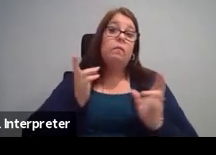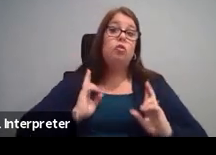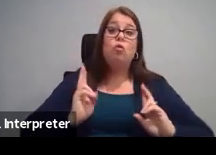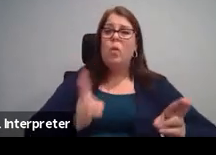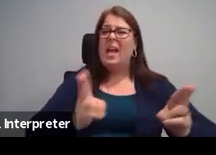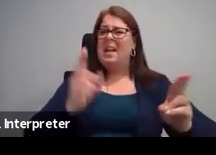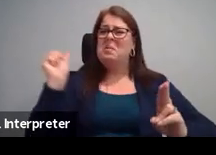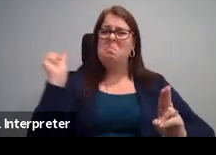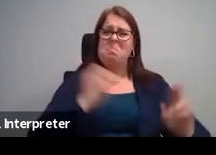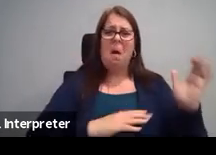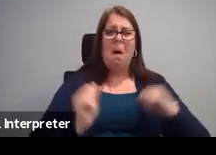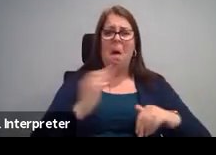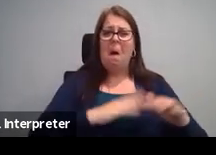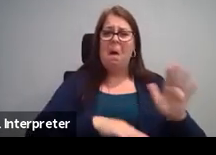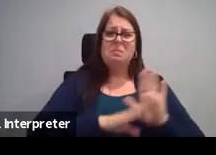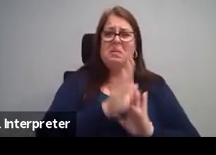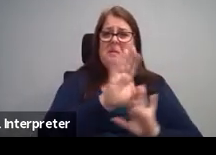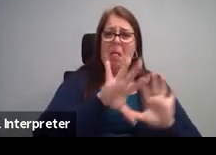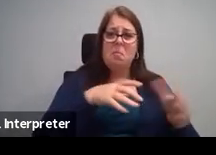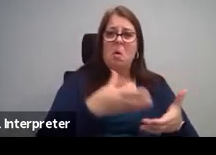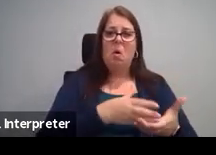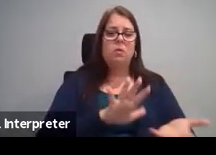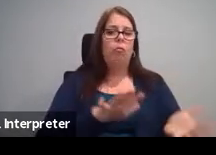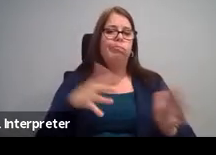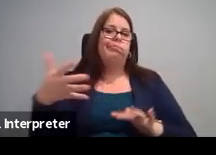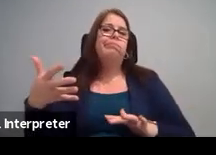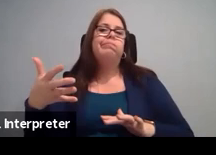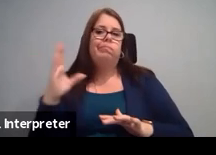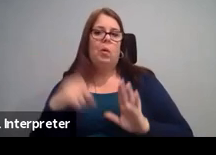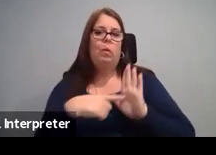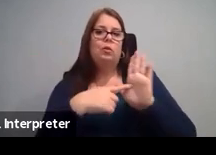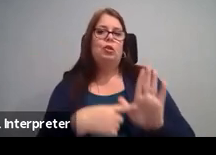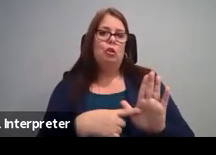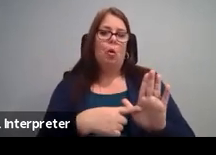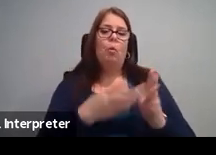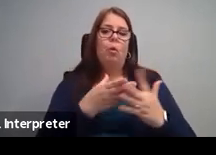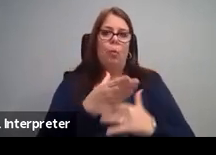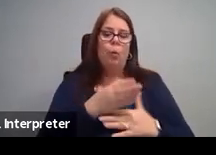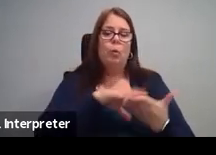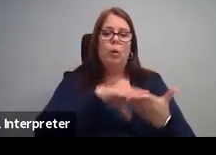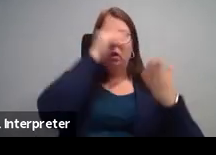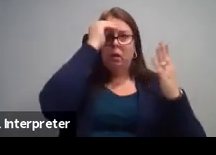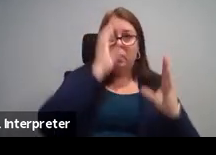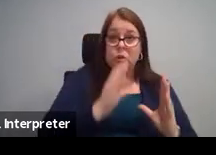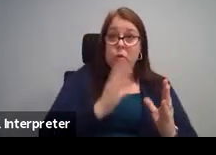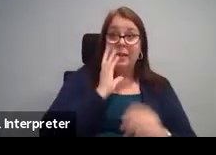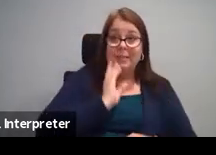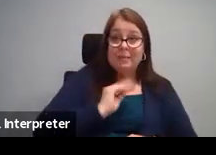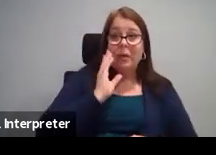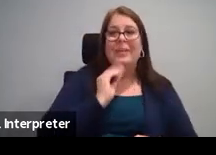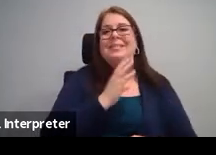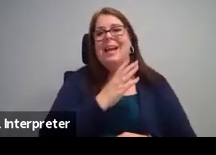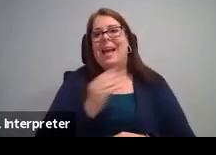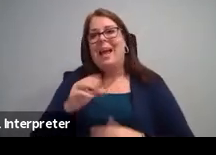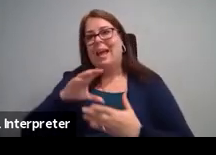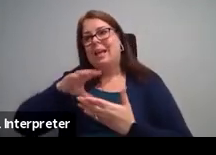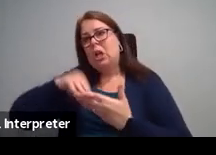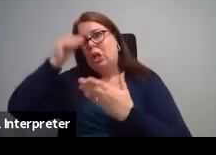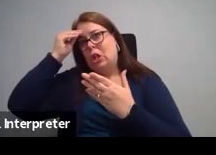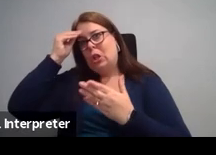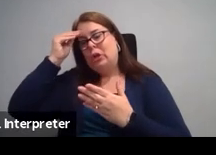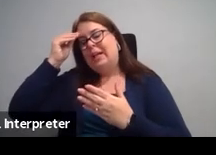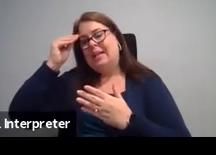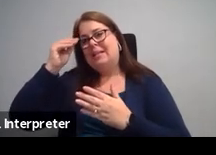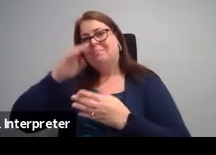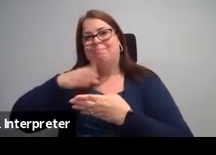Cathy Reznicek: Going to show in both student experience and learning outcomes. So it does take time and it's okay to do it in chunks.